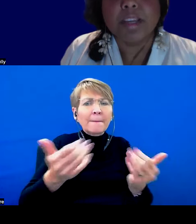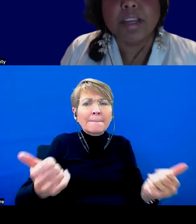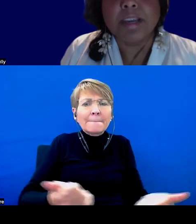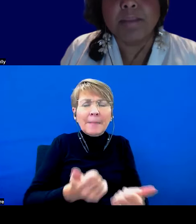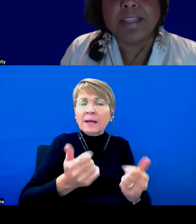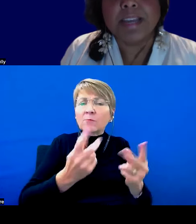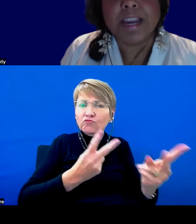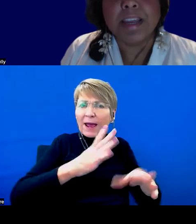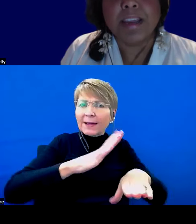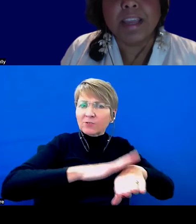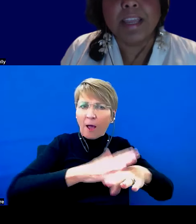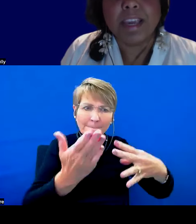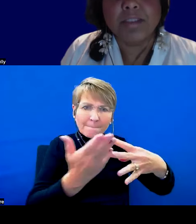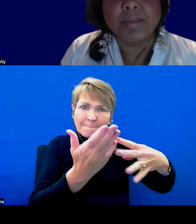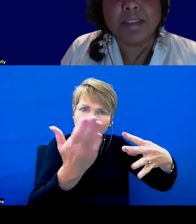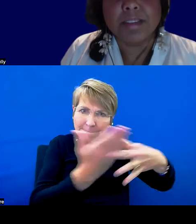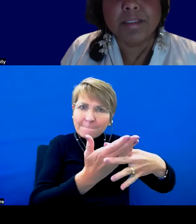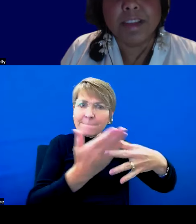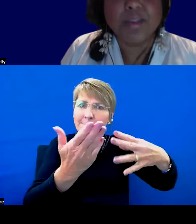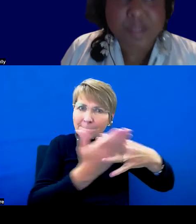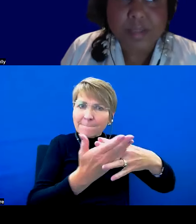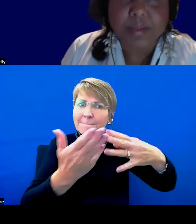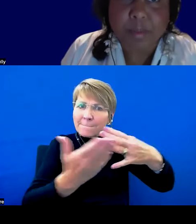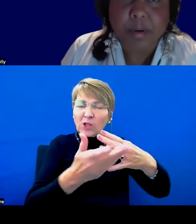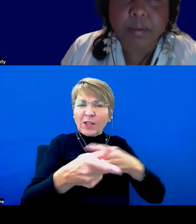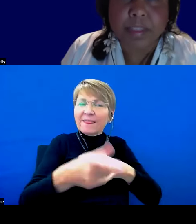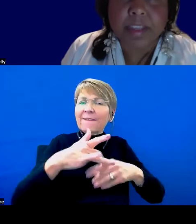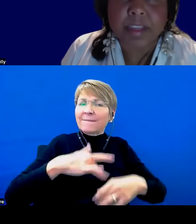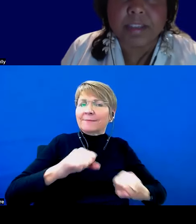in maintaining engagement and also rapport with the kid too.